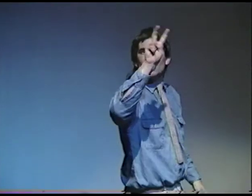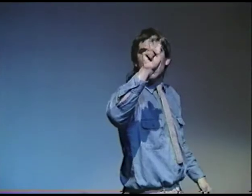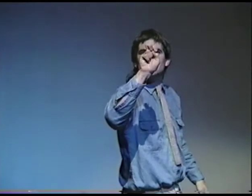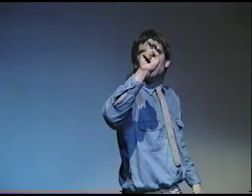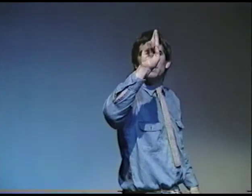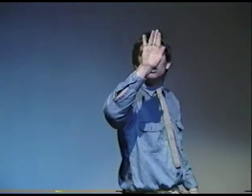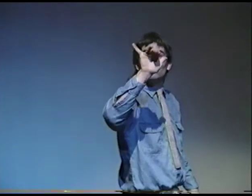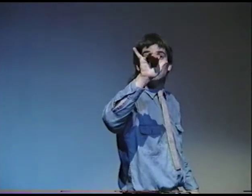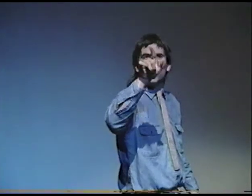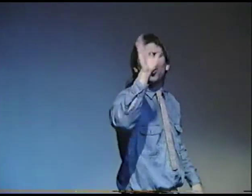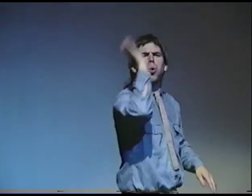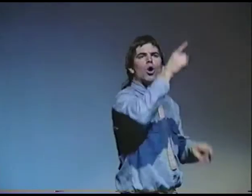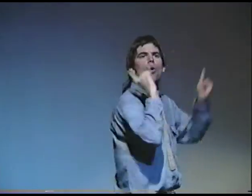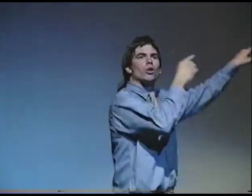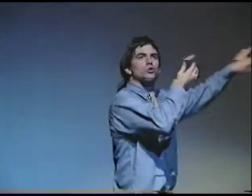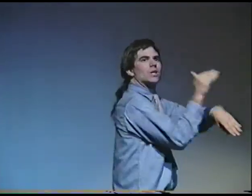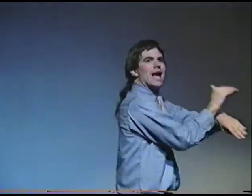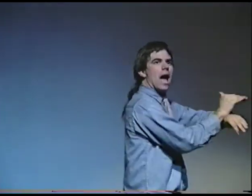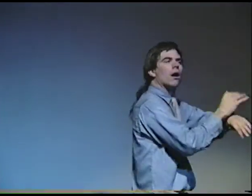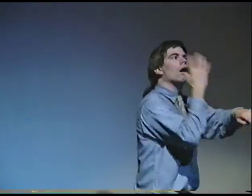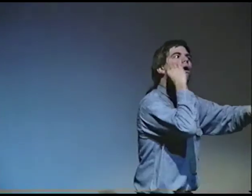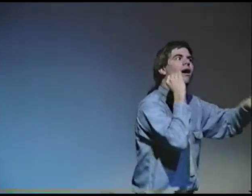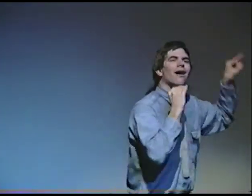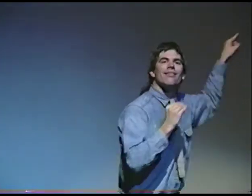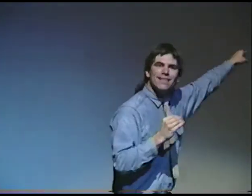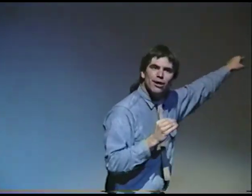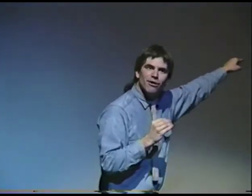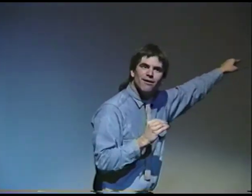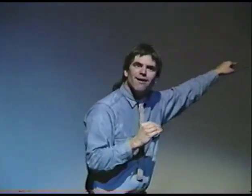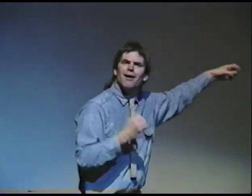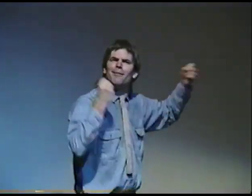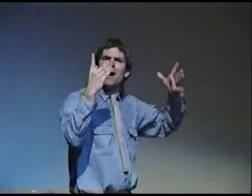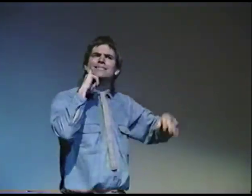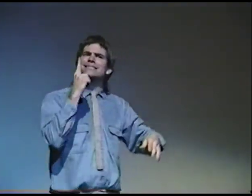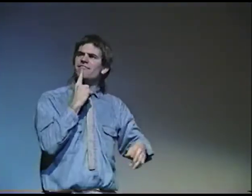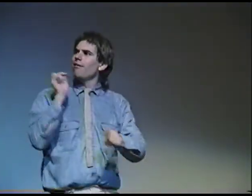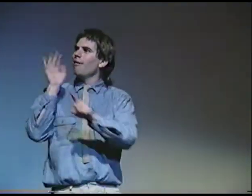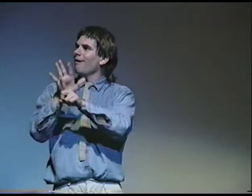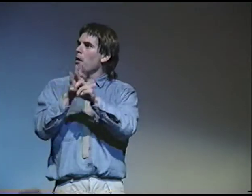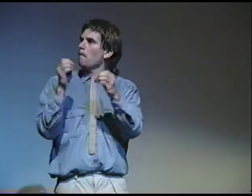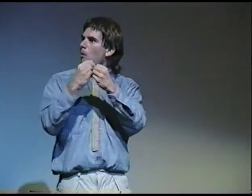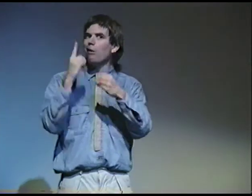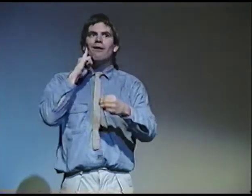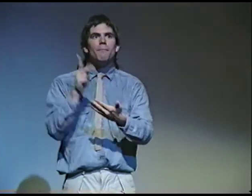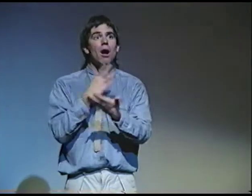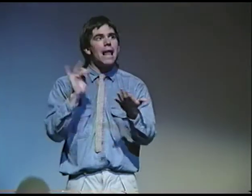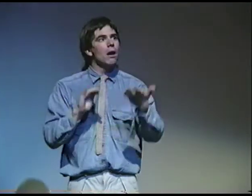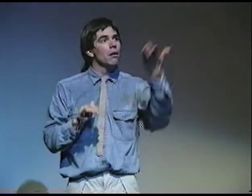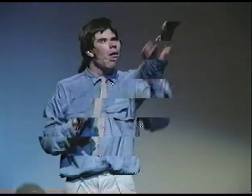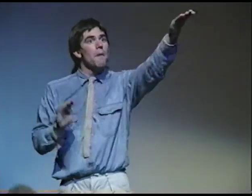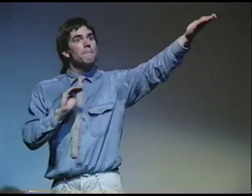series in a restaurant called Jazz Berries. And a lot of deaf people went there